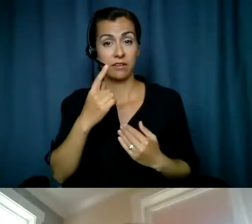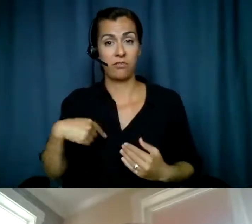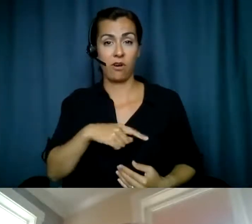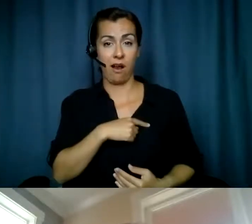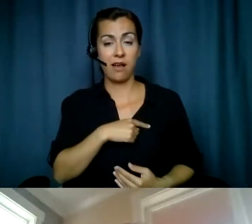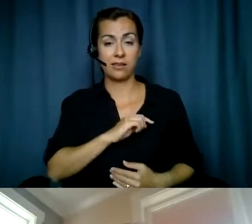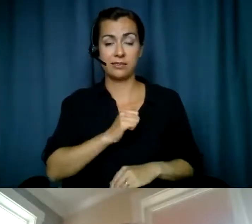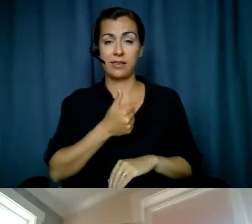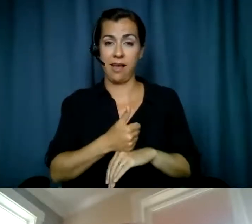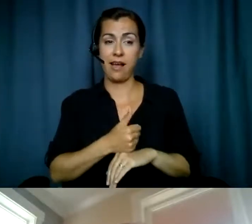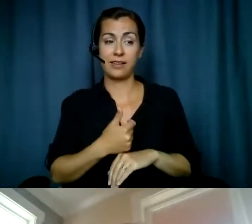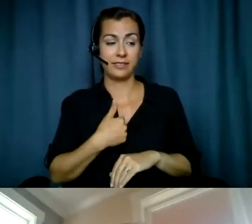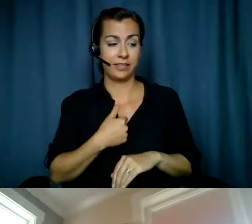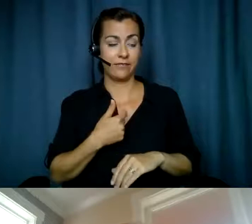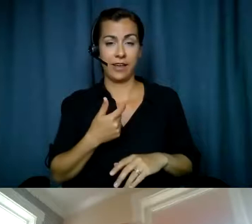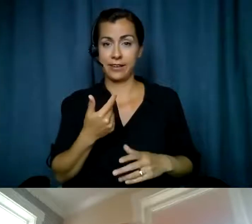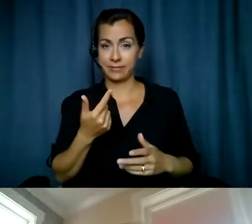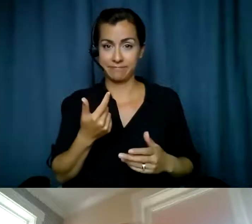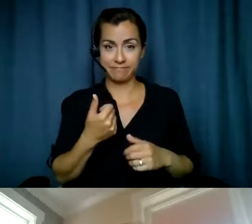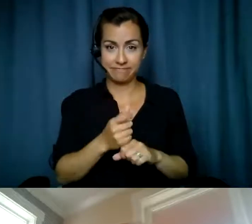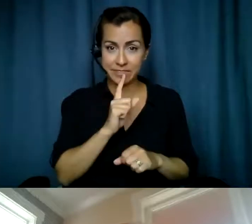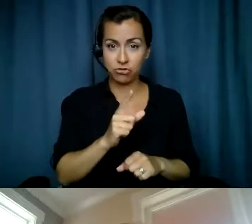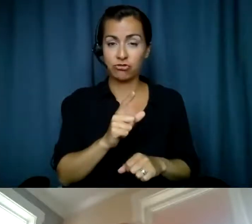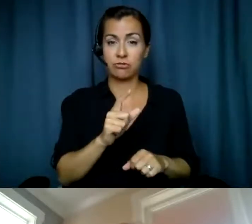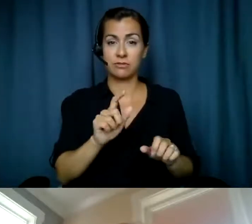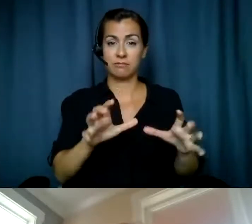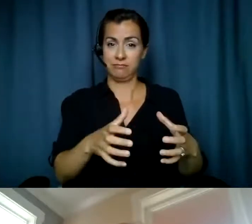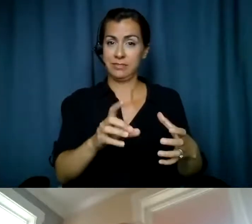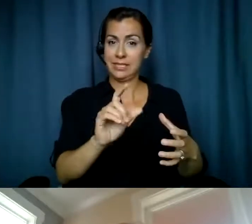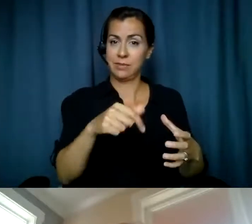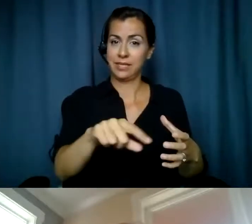So where are we now, I think Tom had some information about voter turnout for